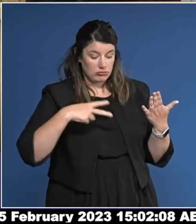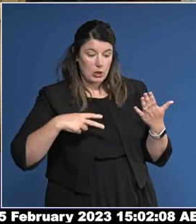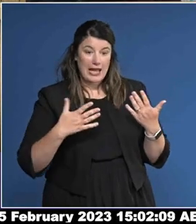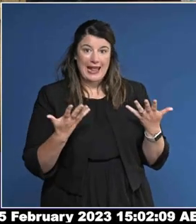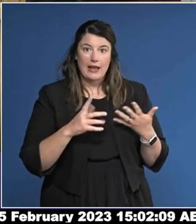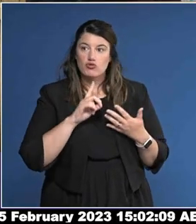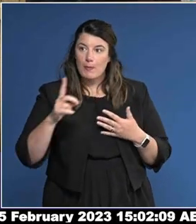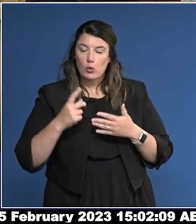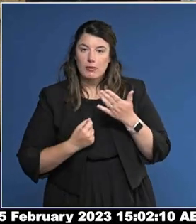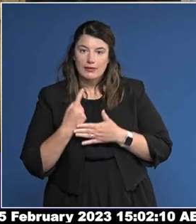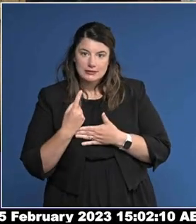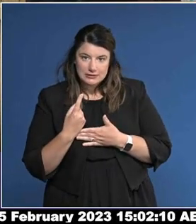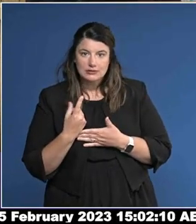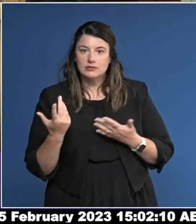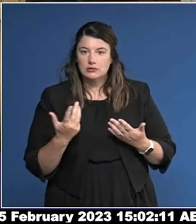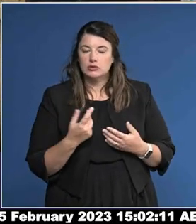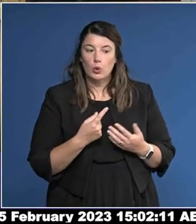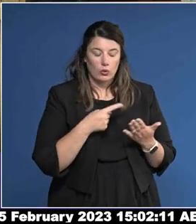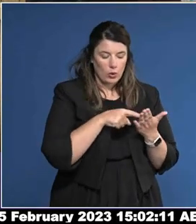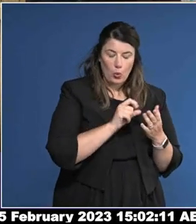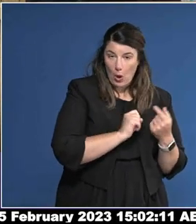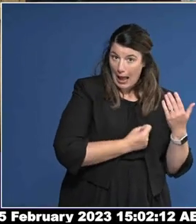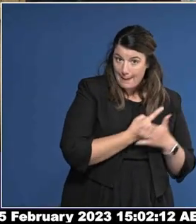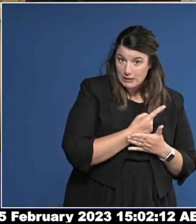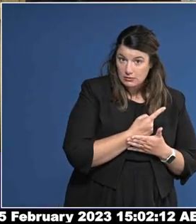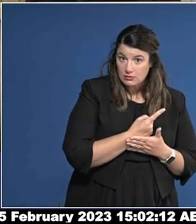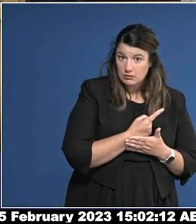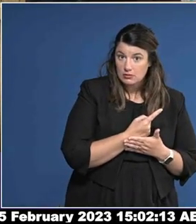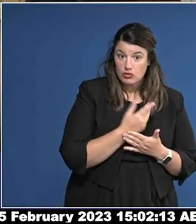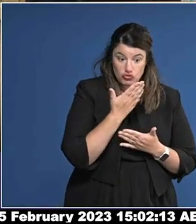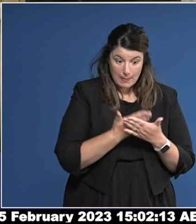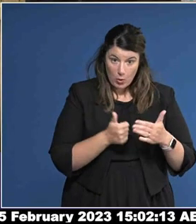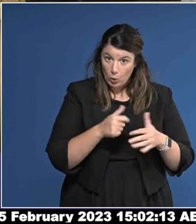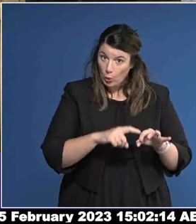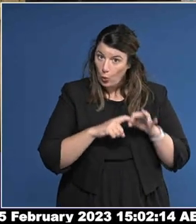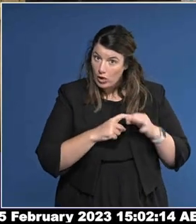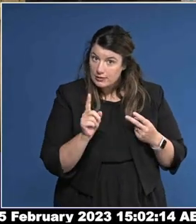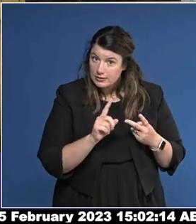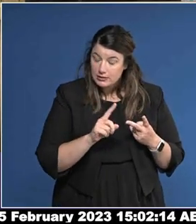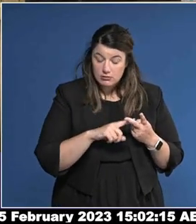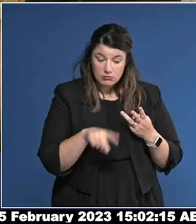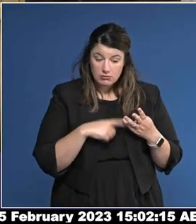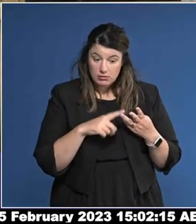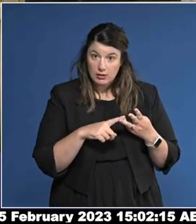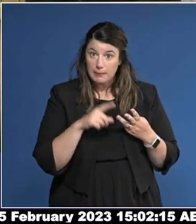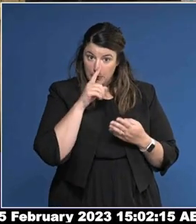So they look at the type of incident that's occurring, the quality of the reporting that's going in, whether or not people have actually investigated it as they need to.